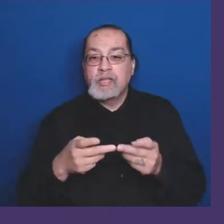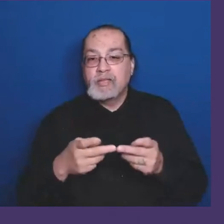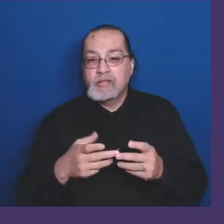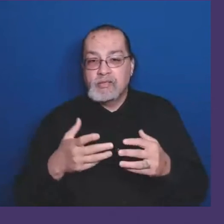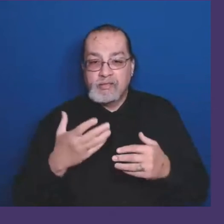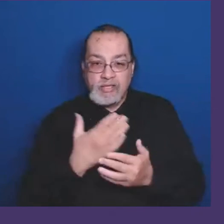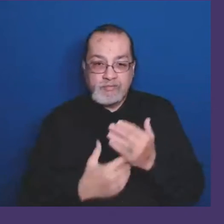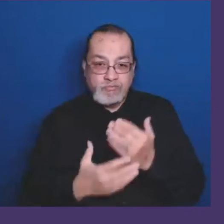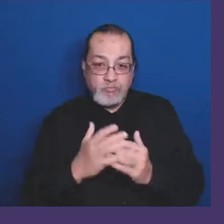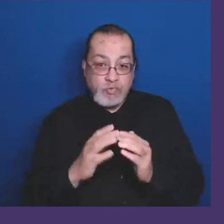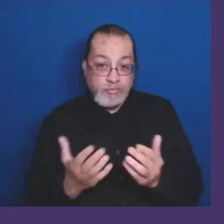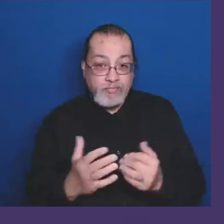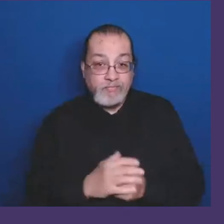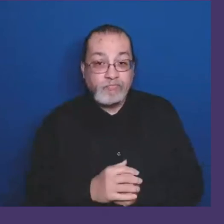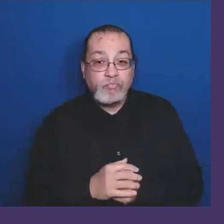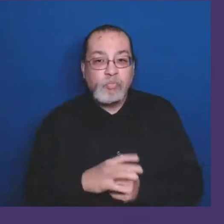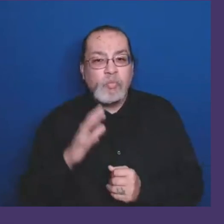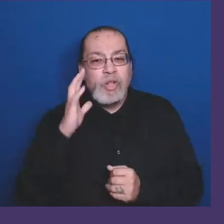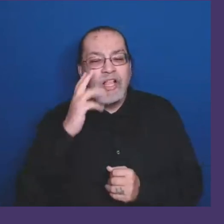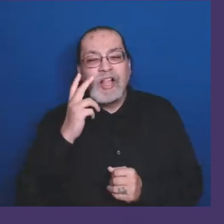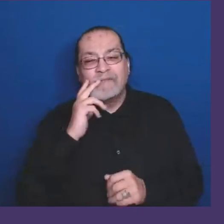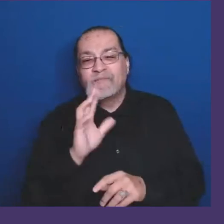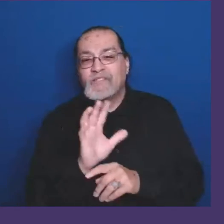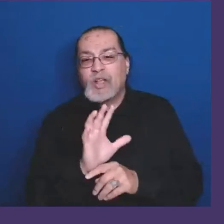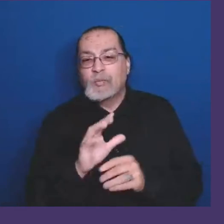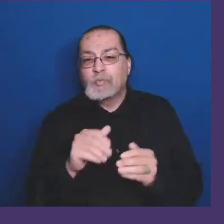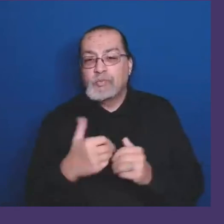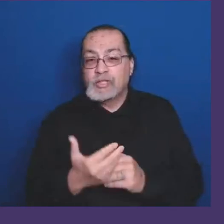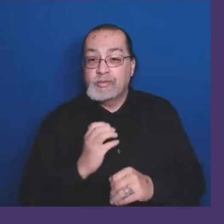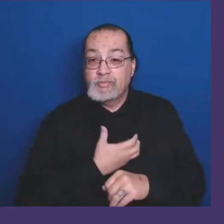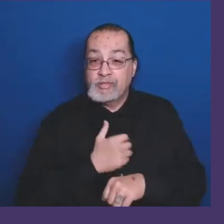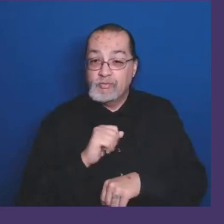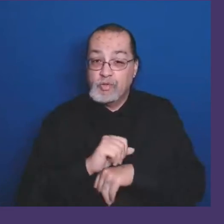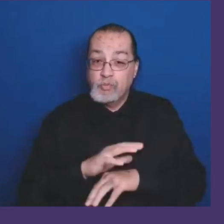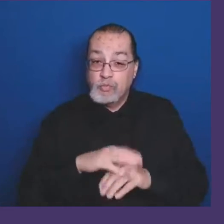our employees on the new campus. I promise it's beautiful.